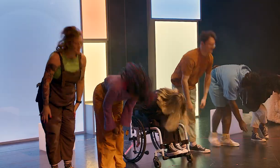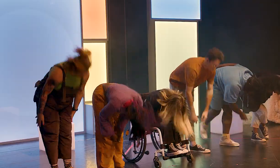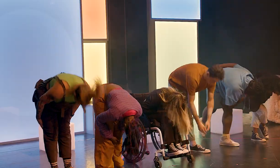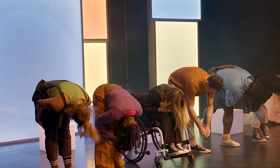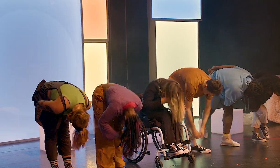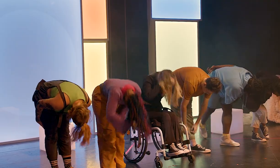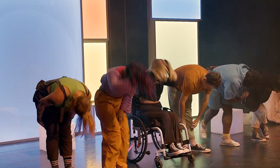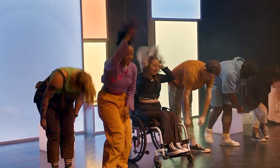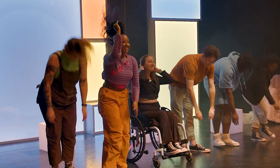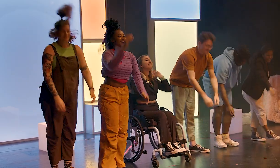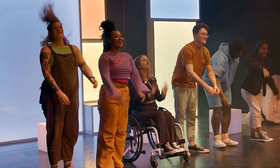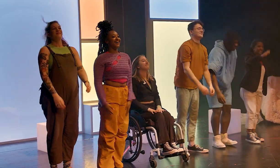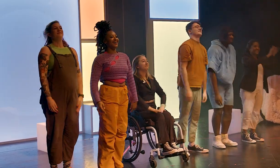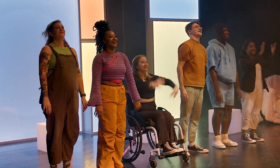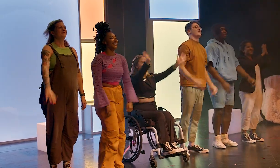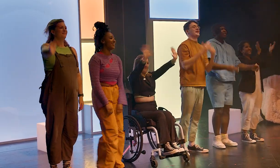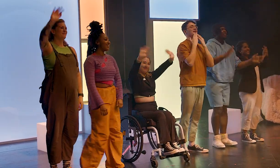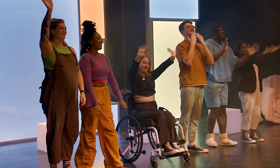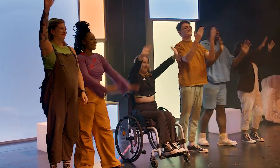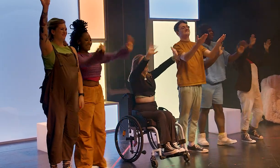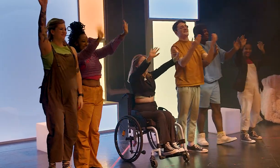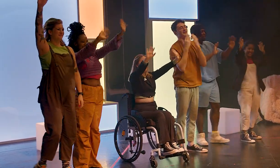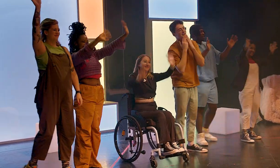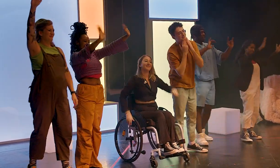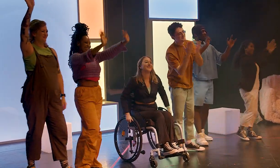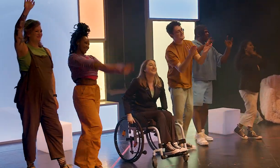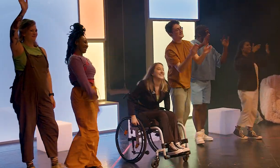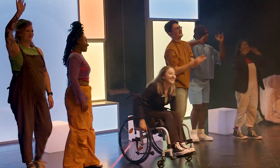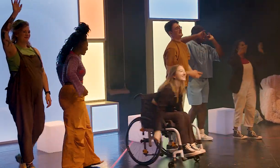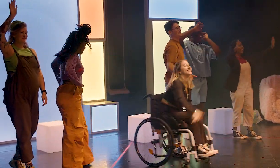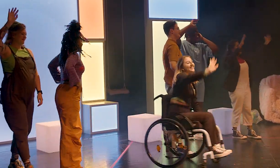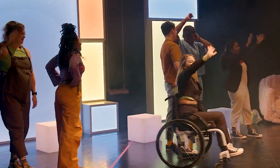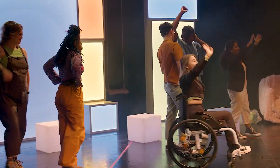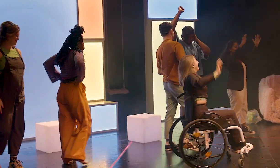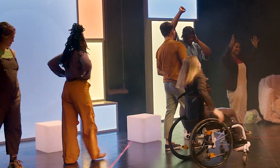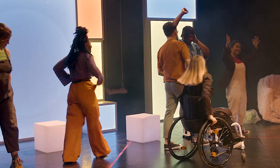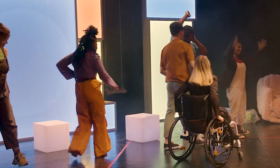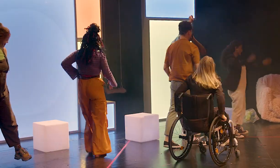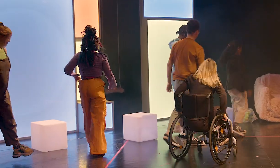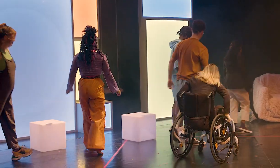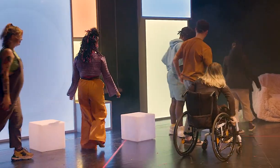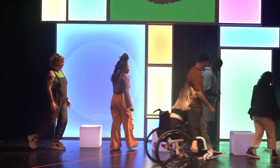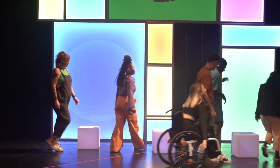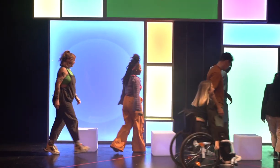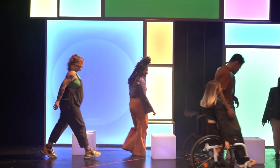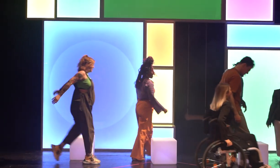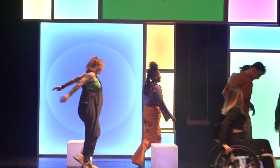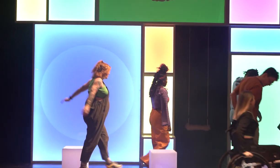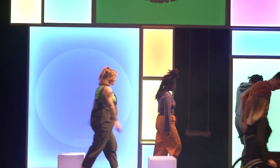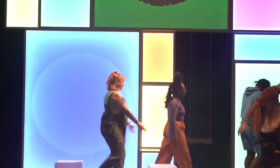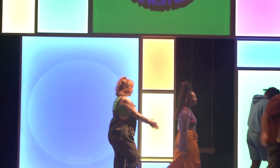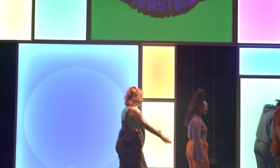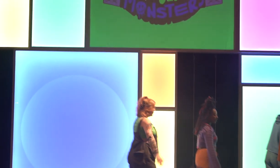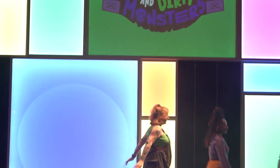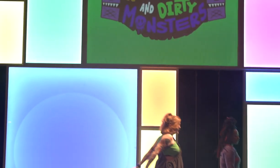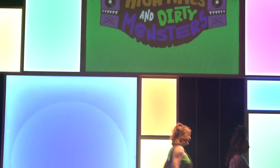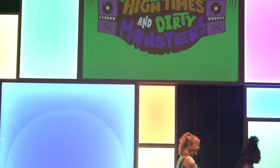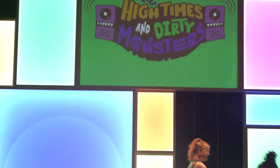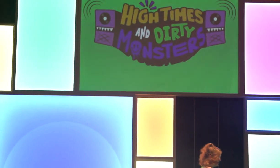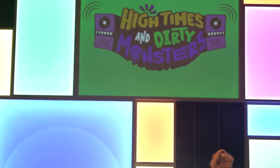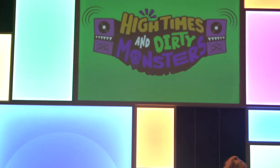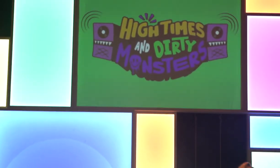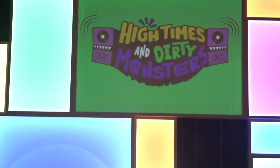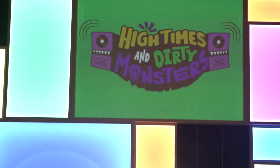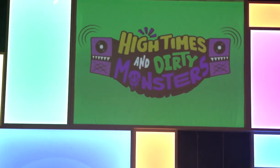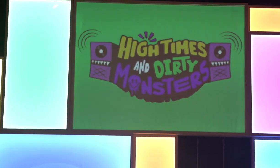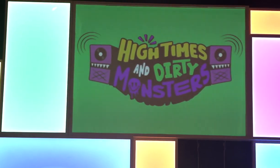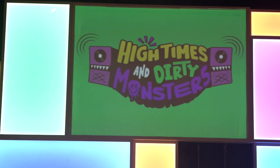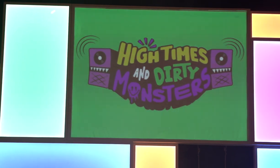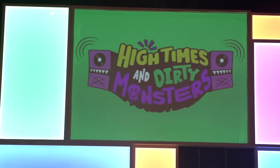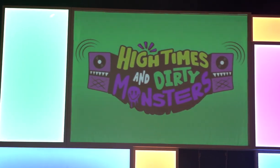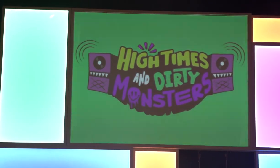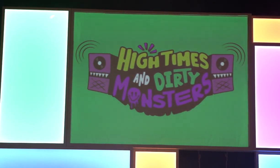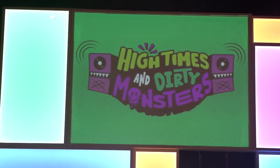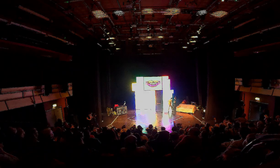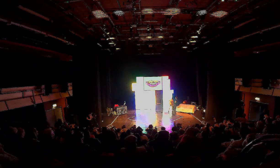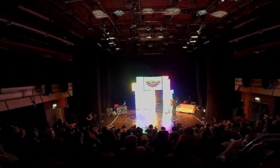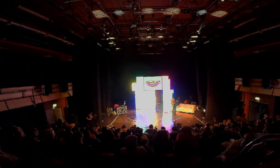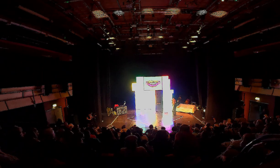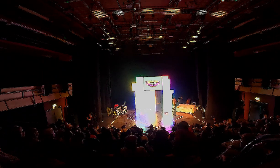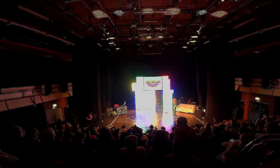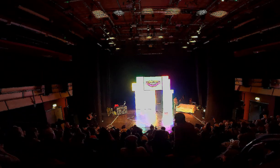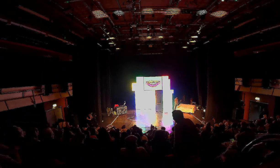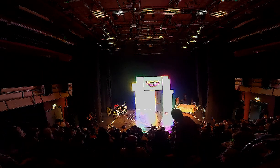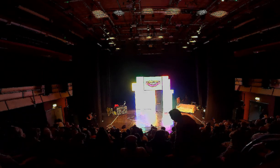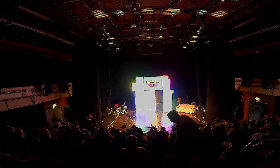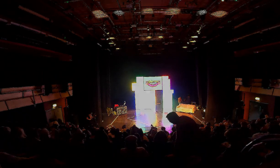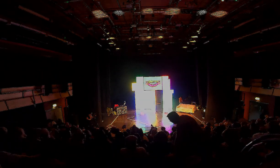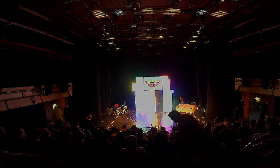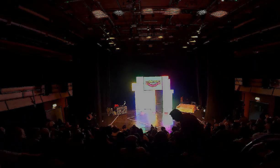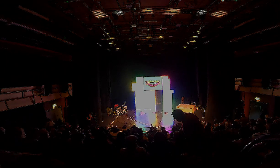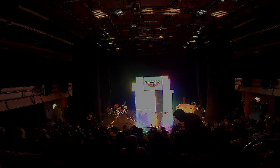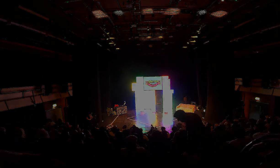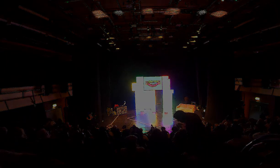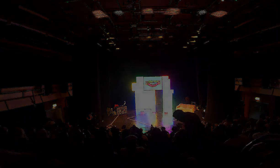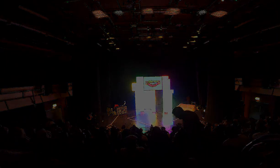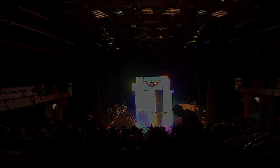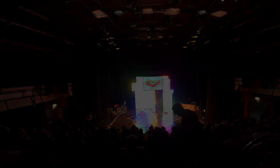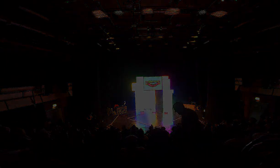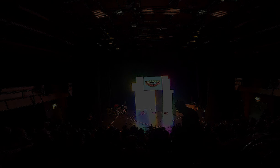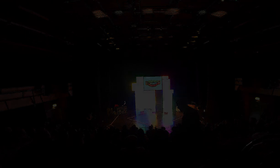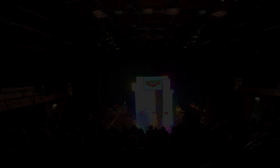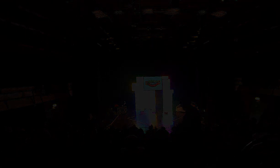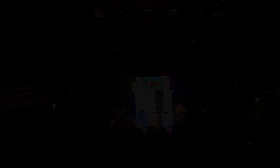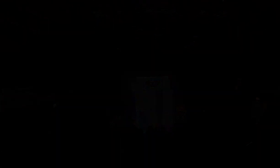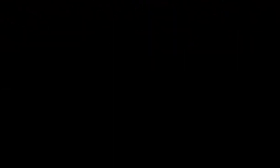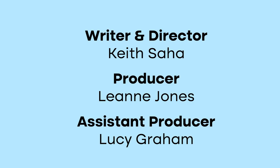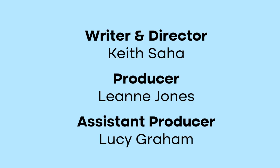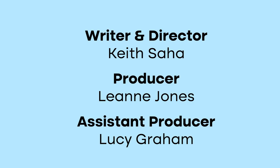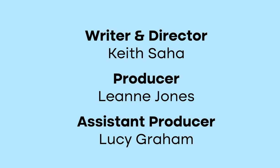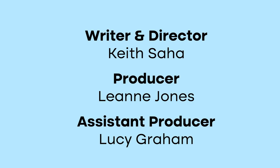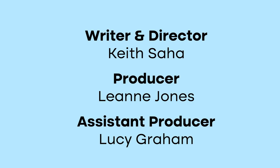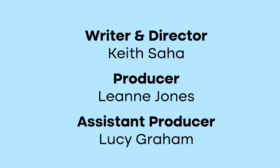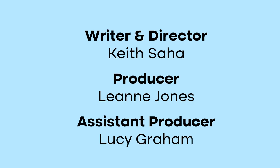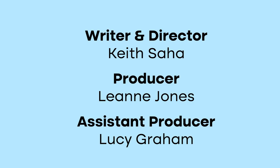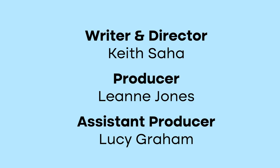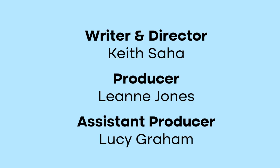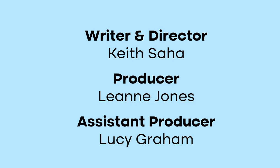[ # MUSIC WITH HEAVY BASS AND DRUMS. CHEERING ]